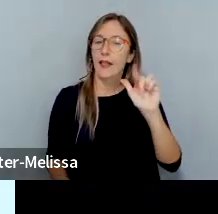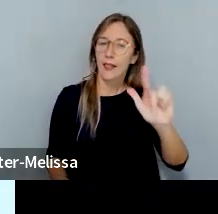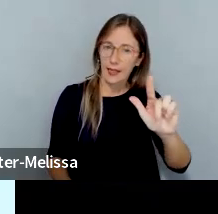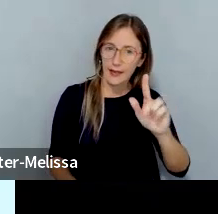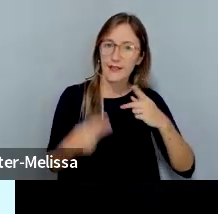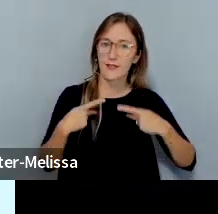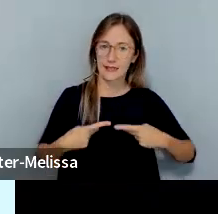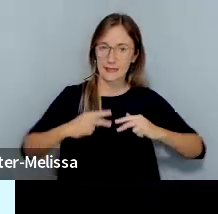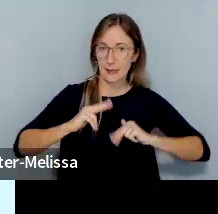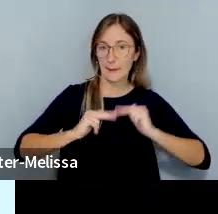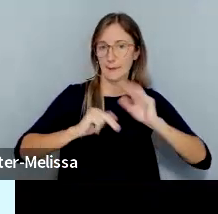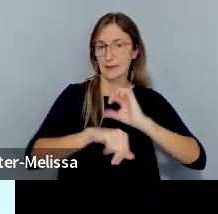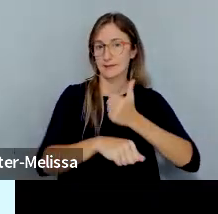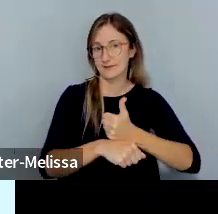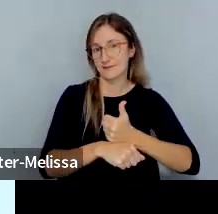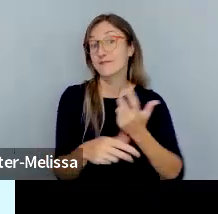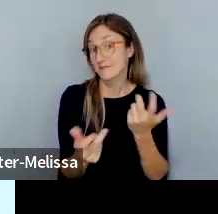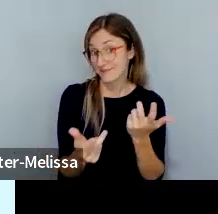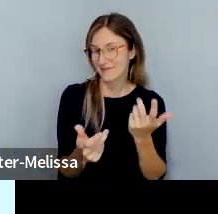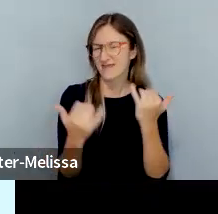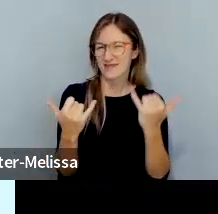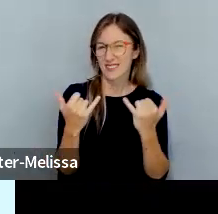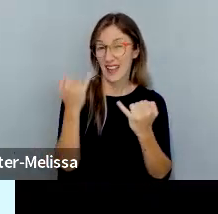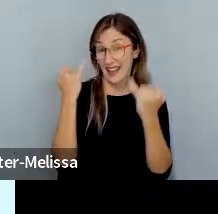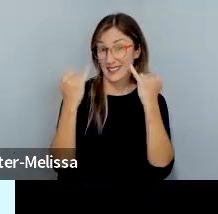establish a disability using him of some kind virtual and then eventually